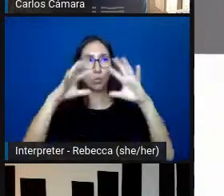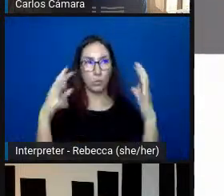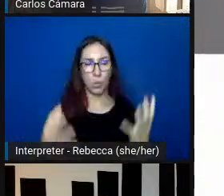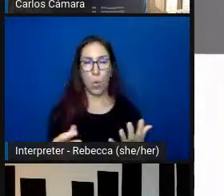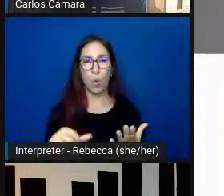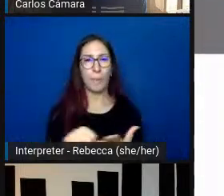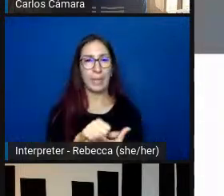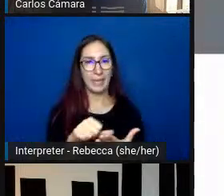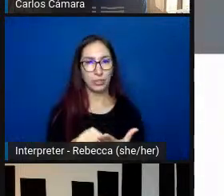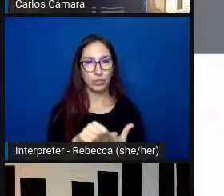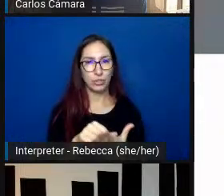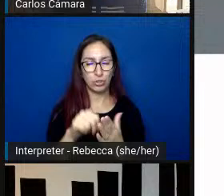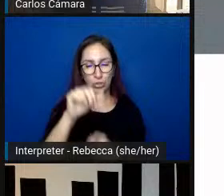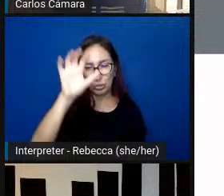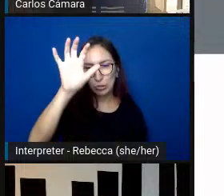So basically, it checks the whole page